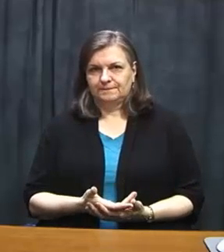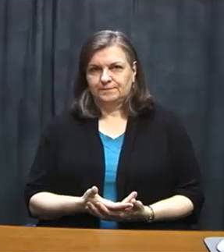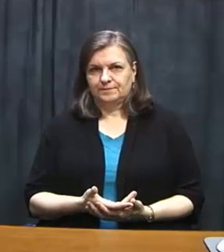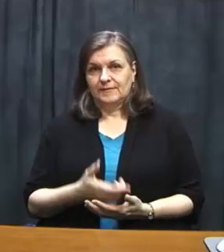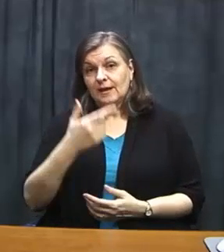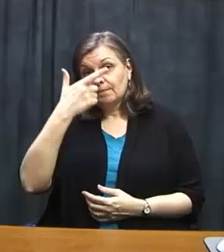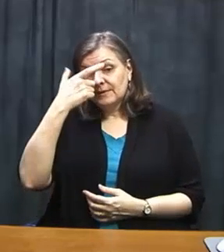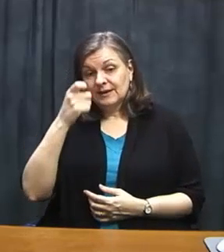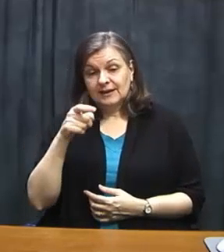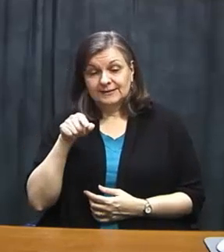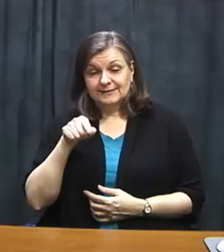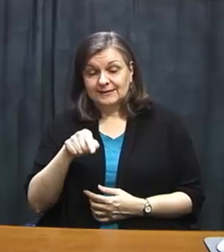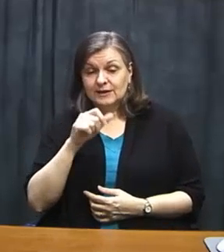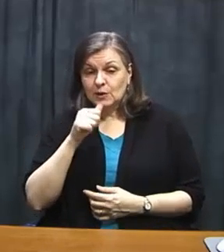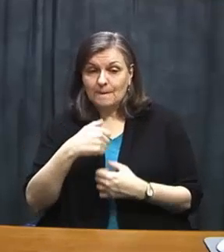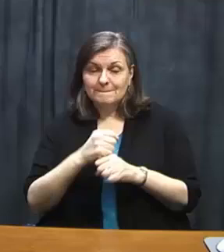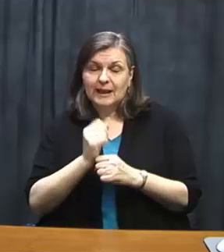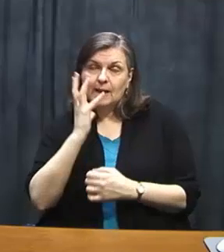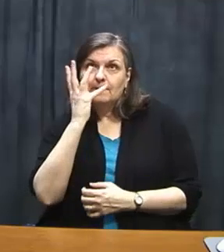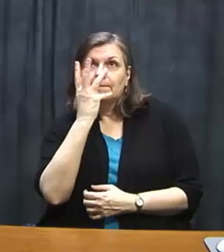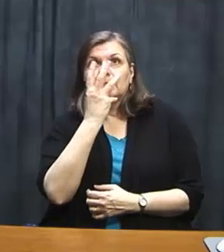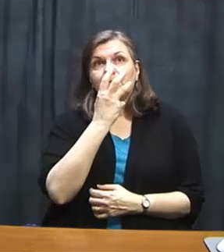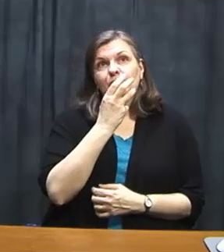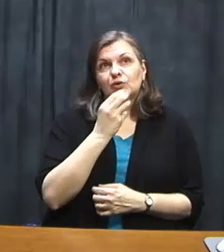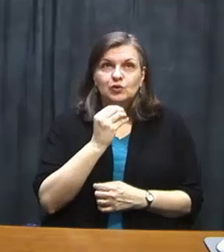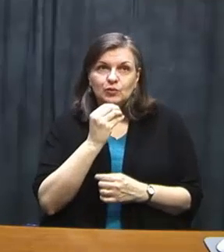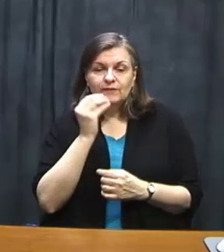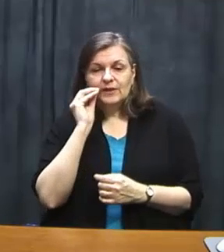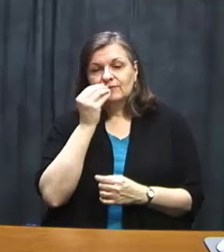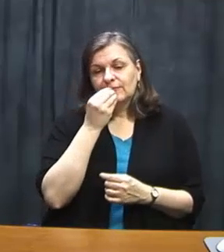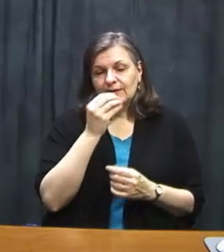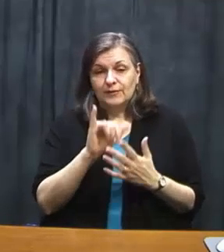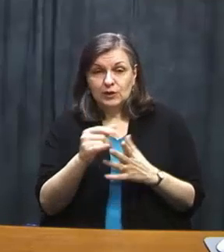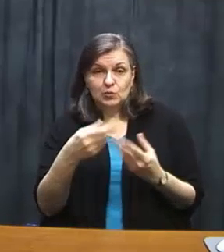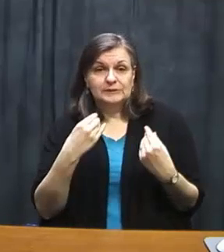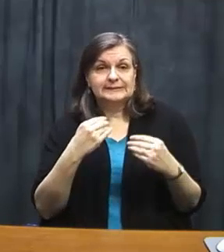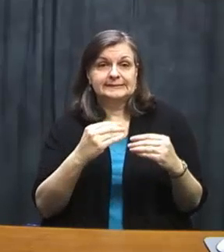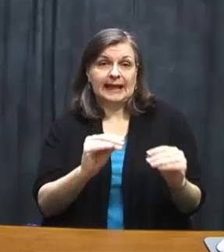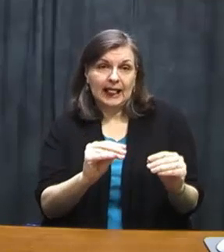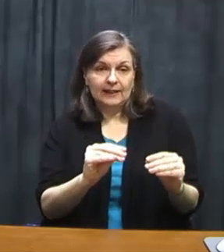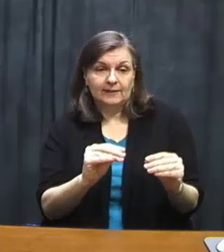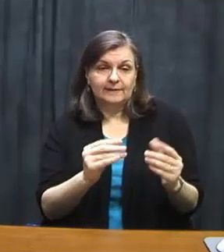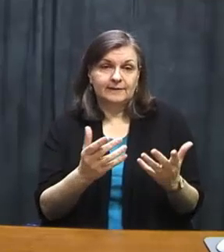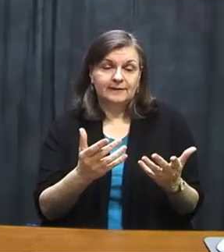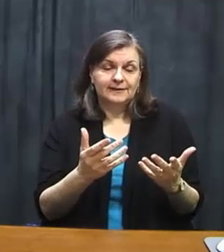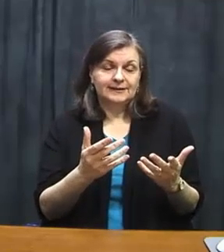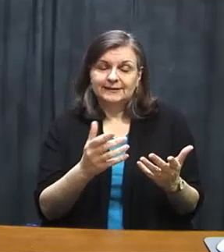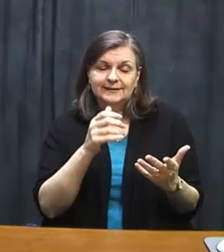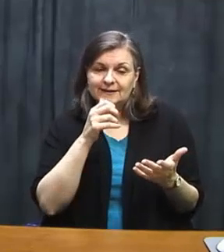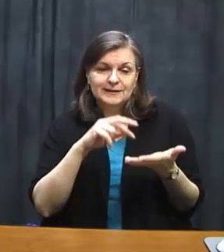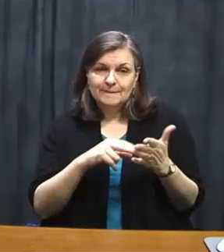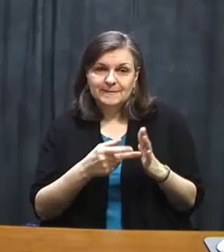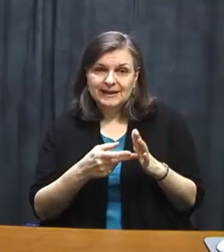just because they don't make beautiful flowers that you would sell at a flower shop doesn't mean